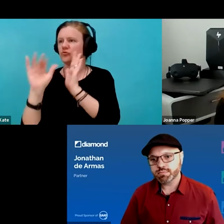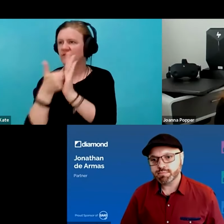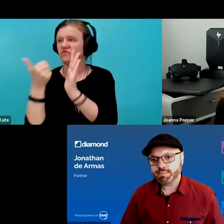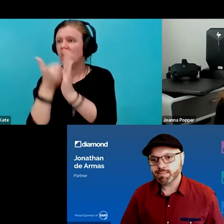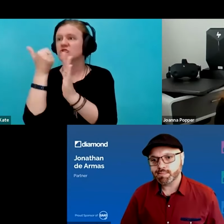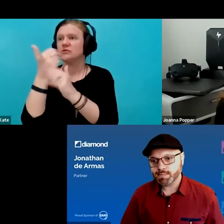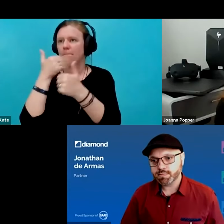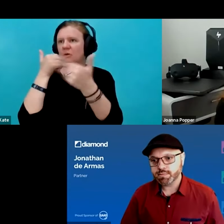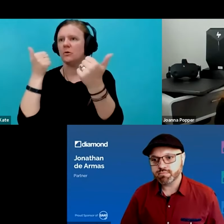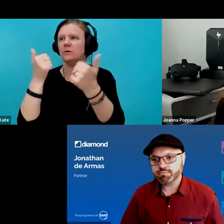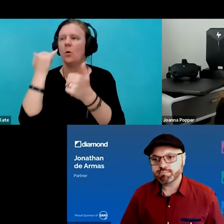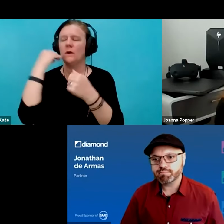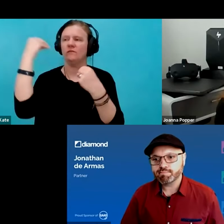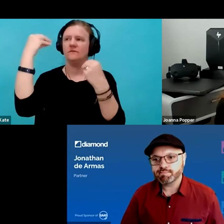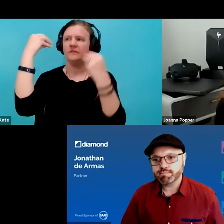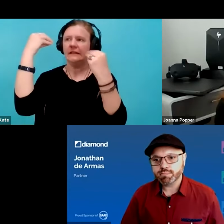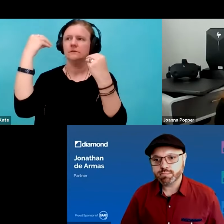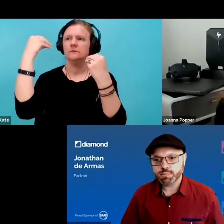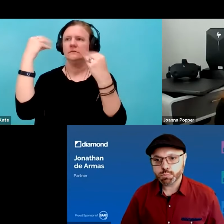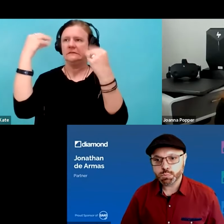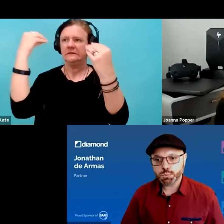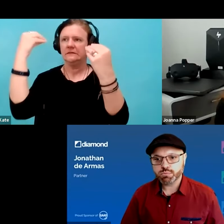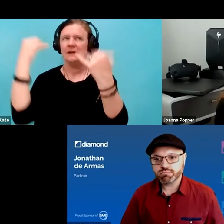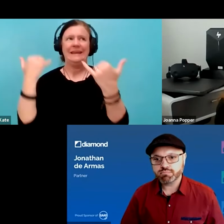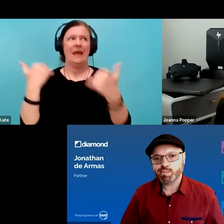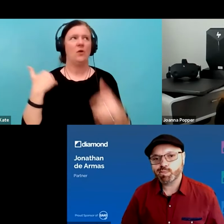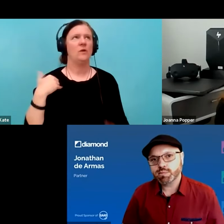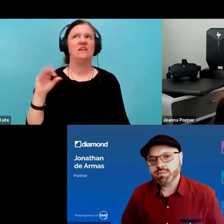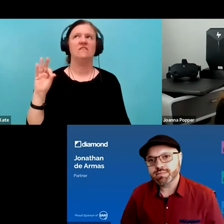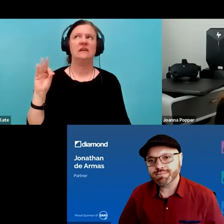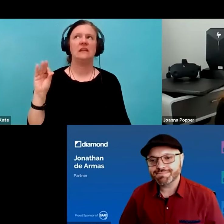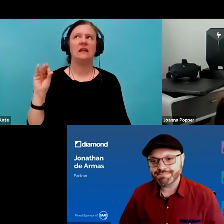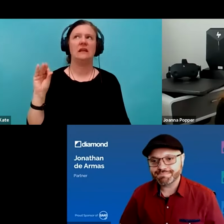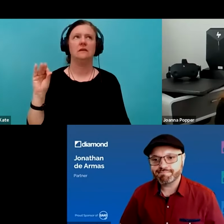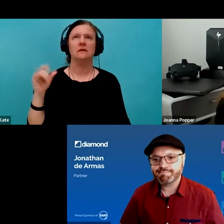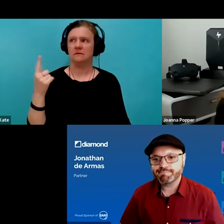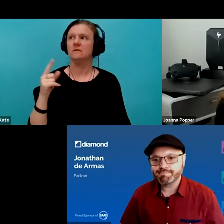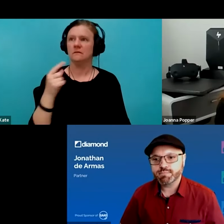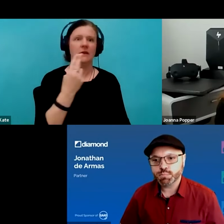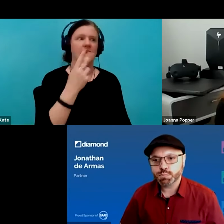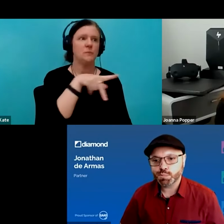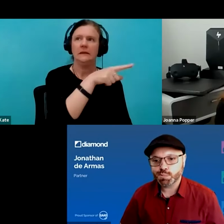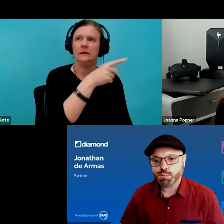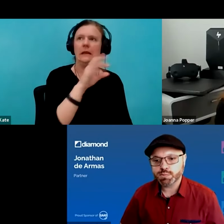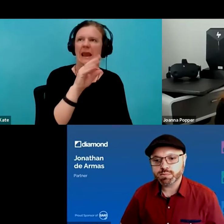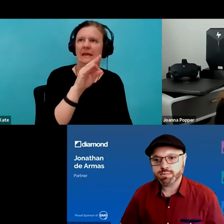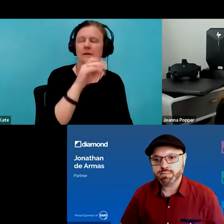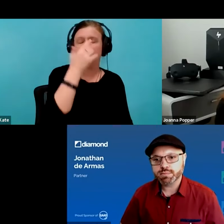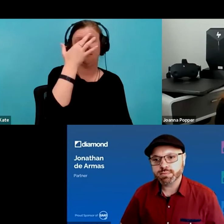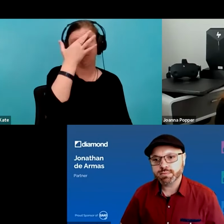Chadwick Turner: I think the quest is like 72 Hertz. We got 90 on the HP rebirth. Okay. And then also something with regards to sound, something we